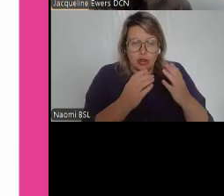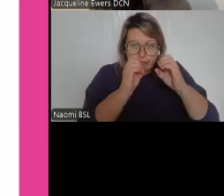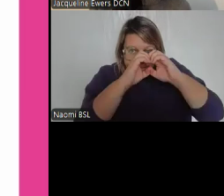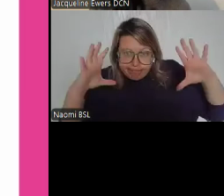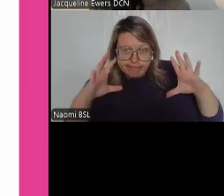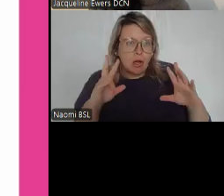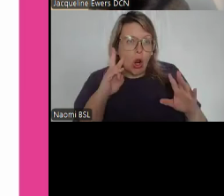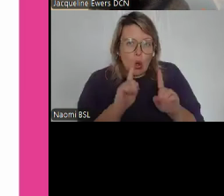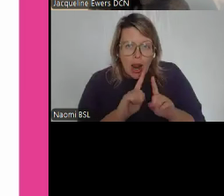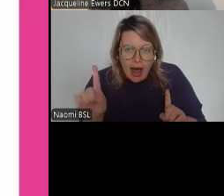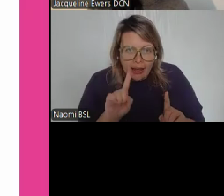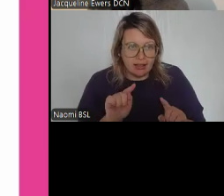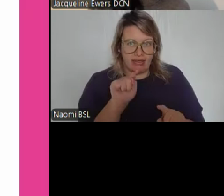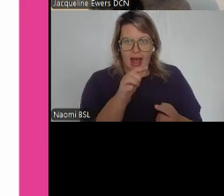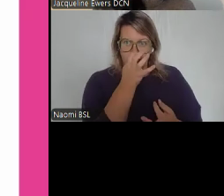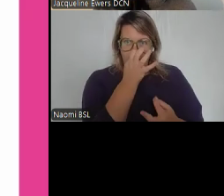It's enticing and it's inviting, I think.